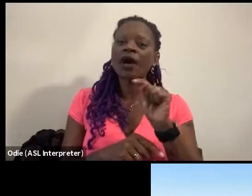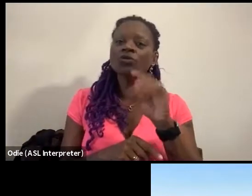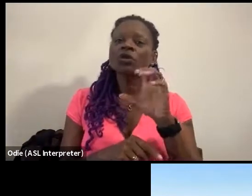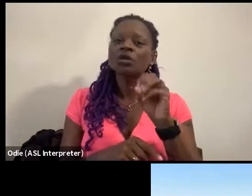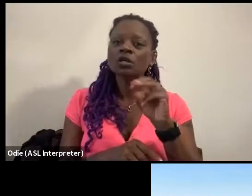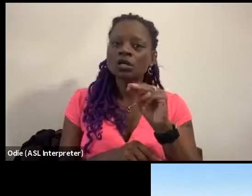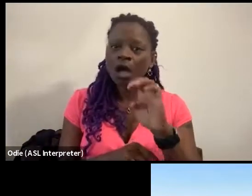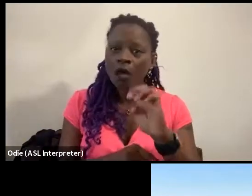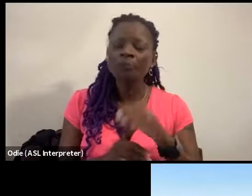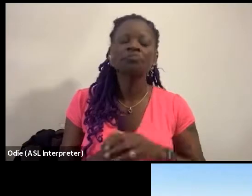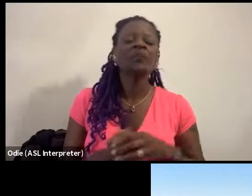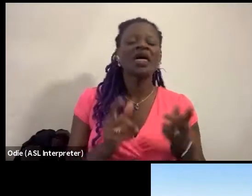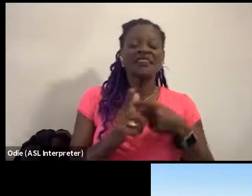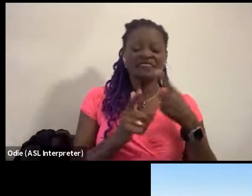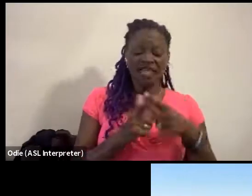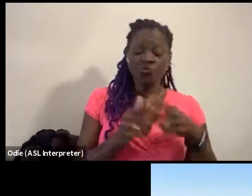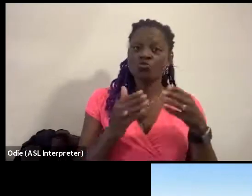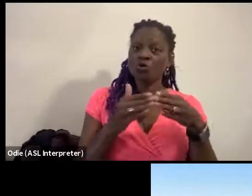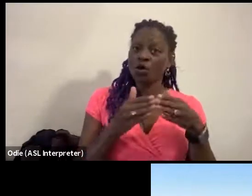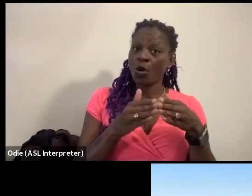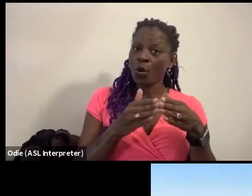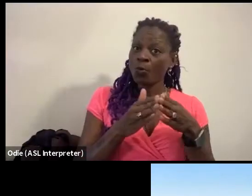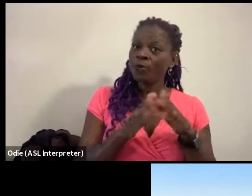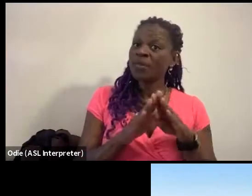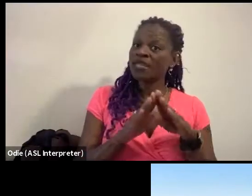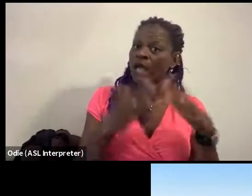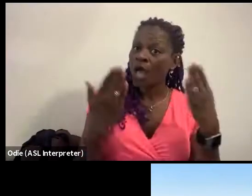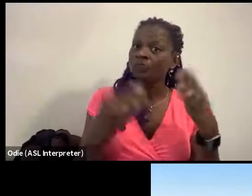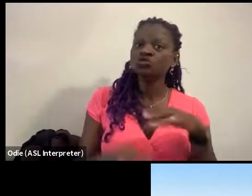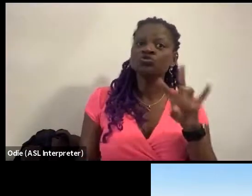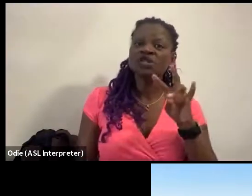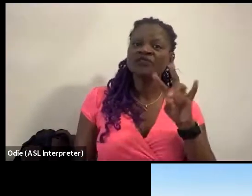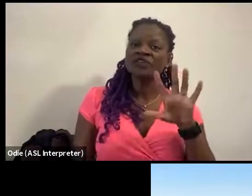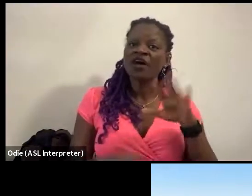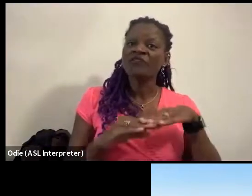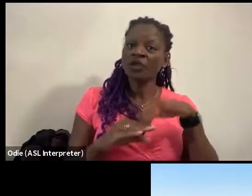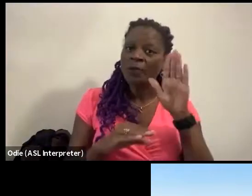seventy five and older before expanding to 70 and then 65 and older